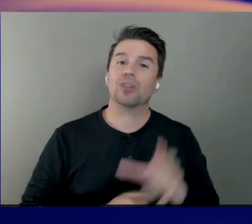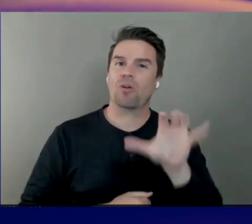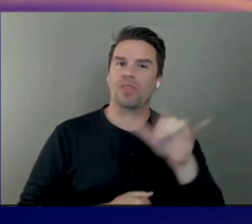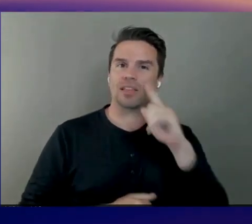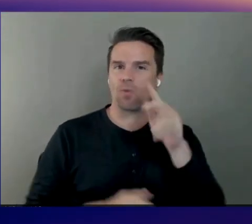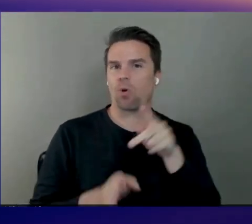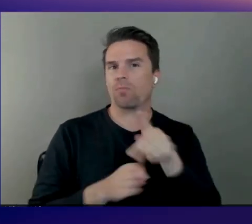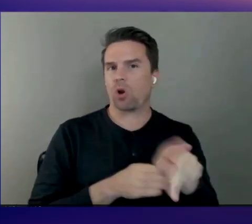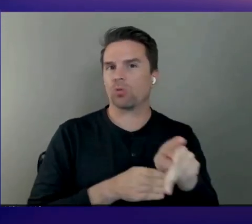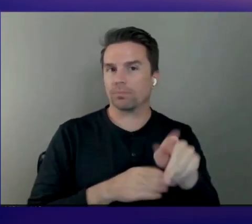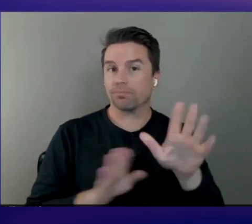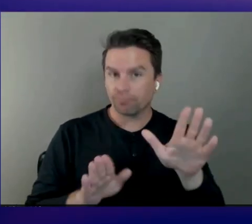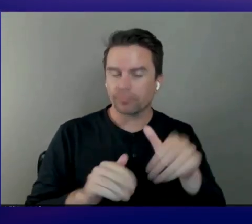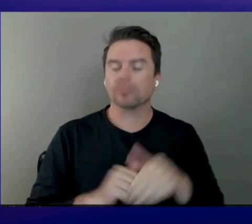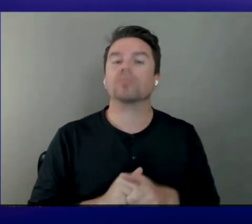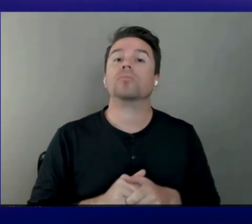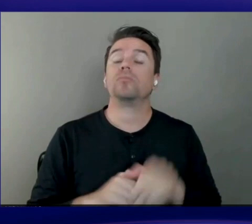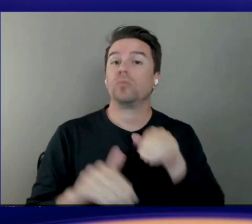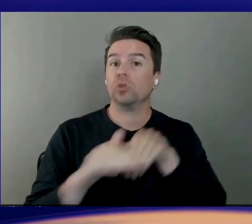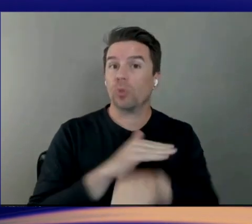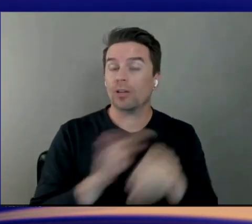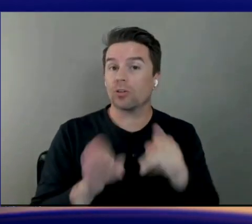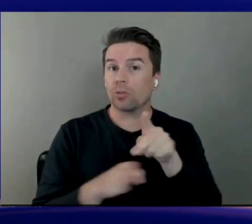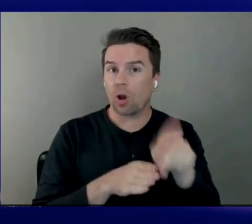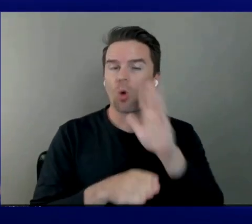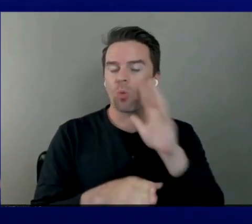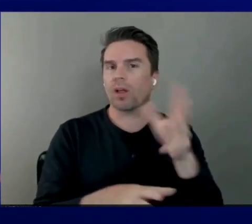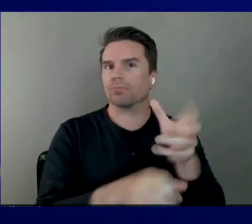You enter the pro and you already get goodies. Then